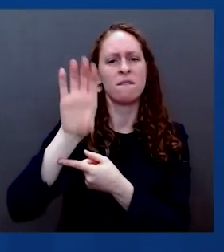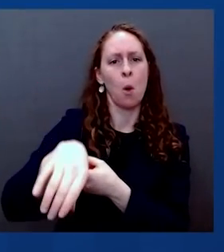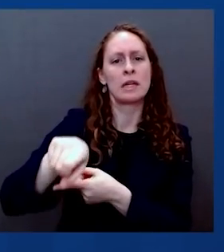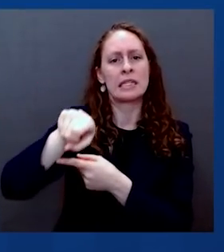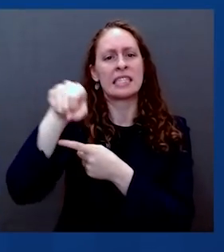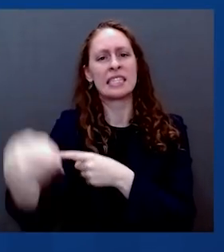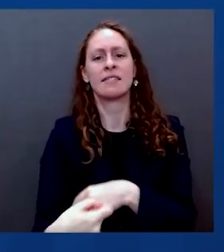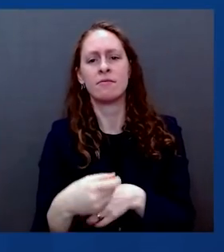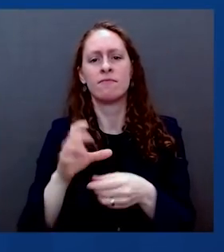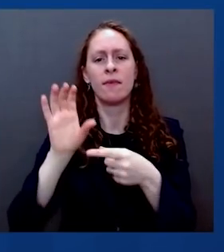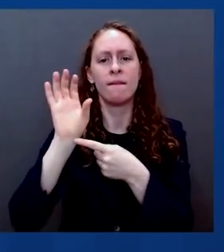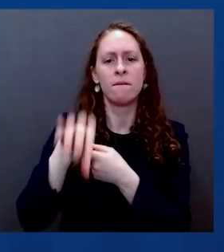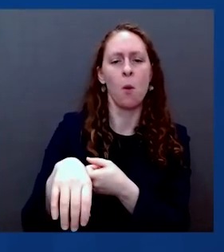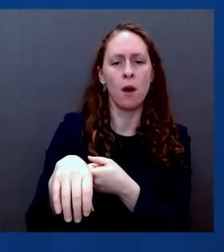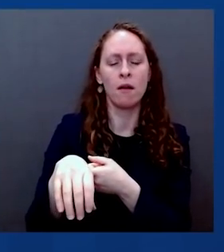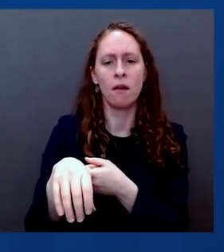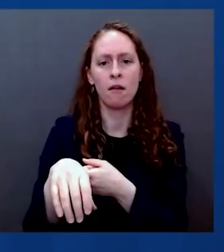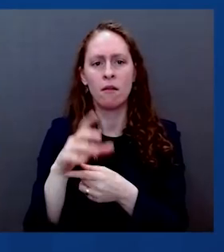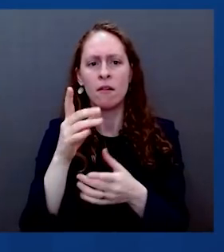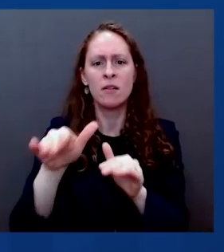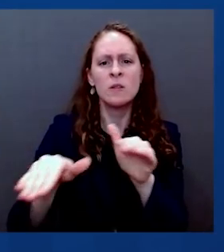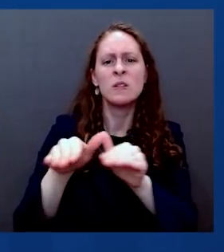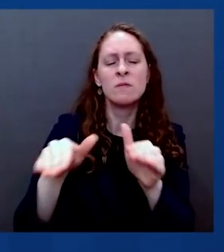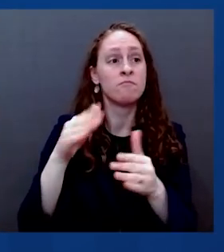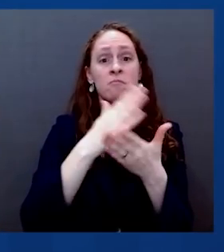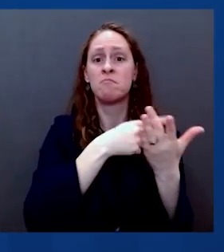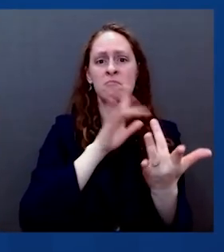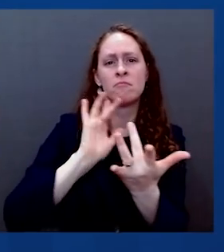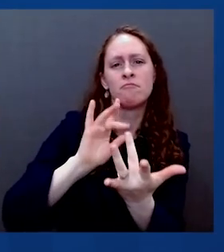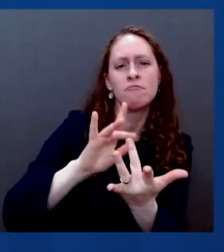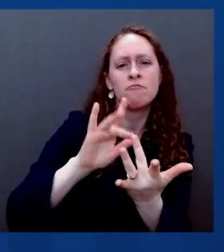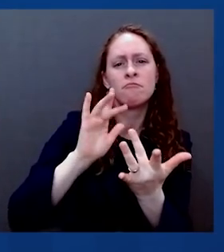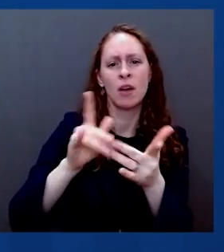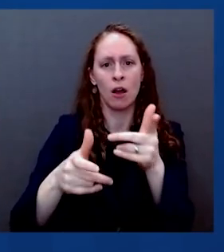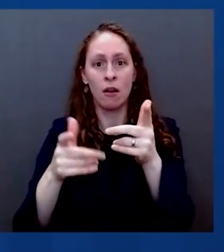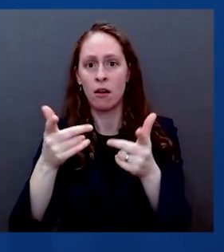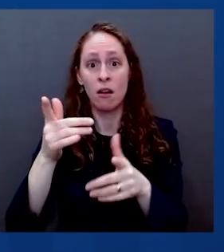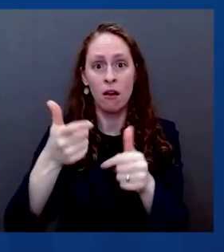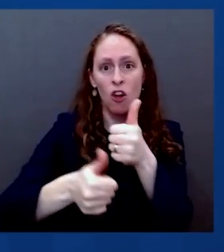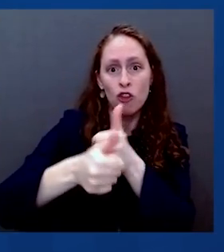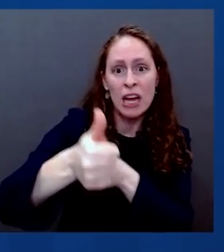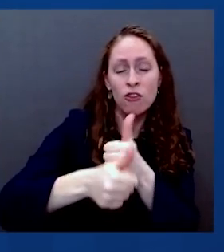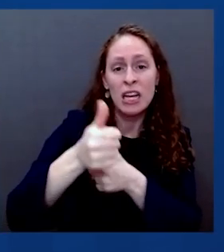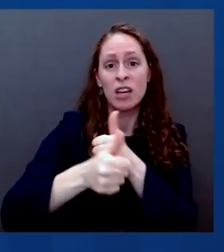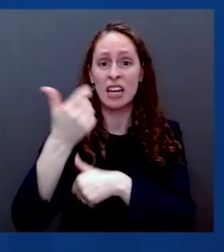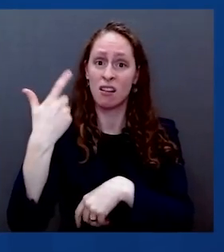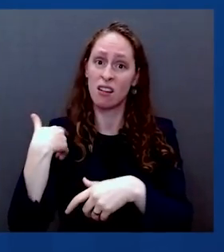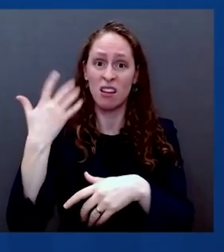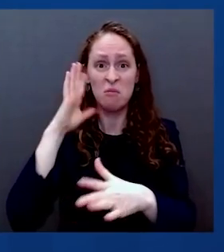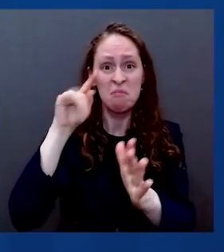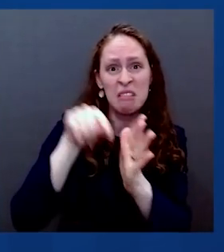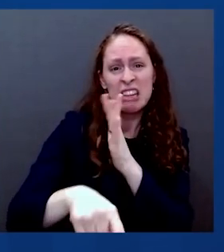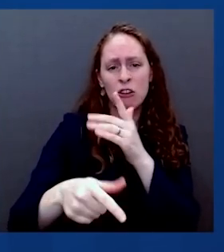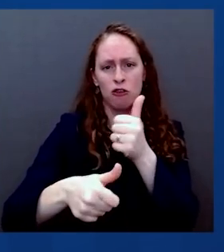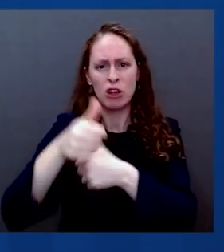people stalking them in their homes. Remember what the defeated former president said to the highest-ranking election official --